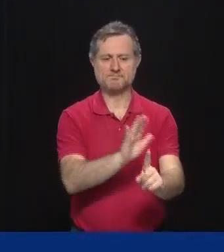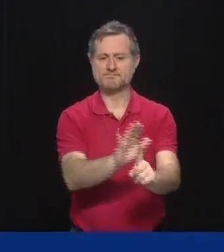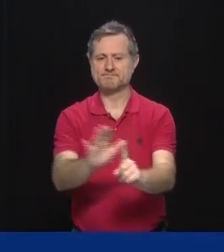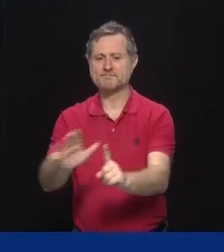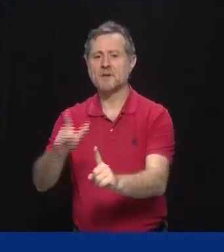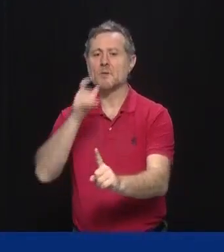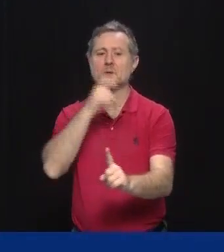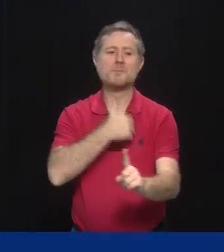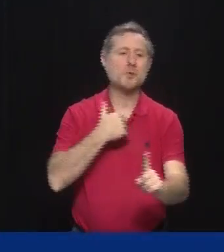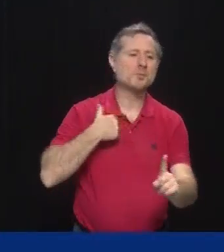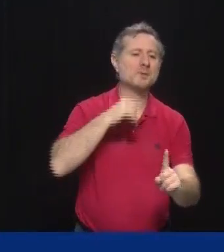FAMILIES.